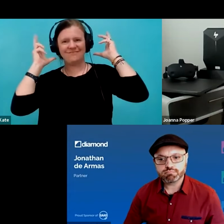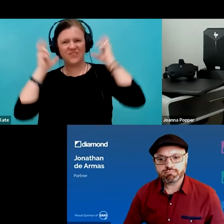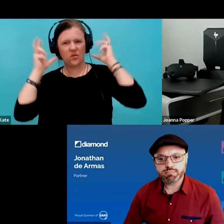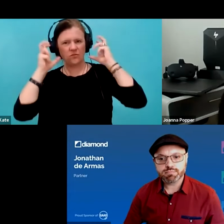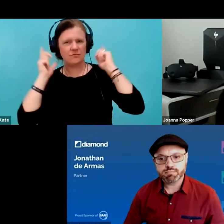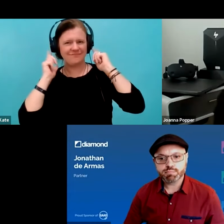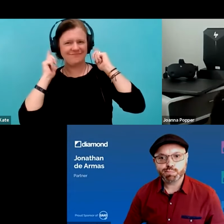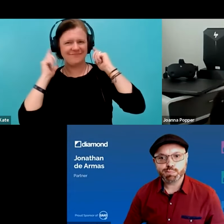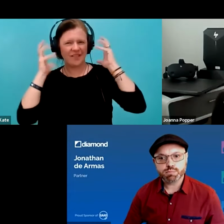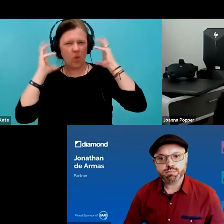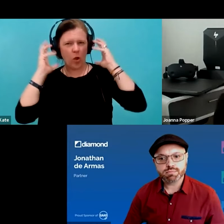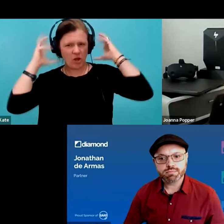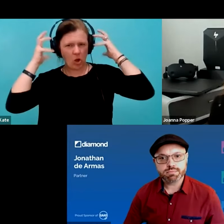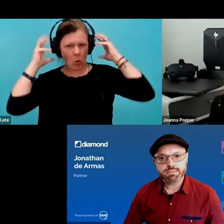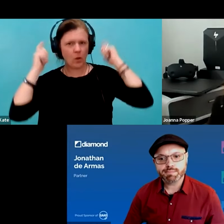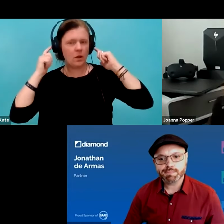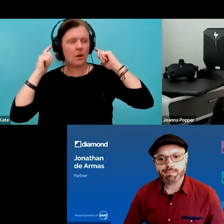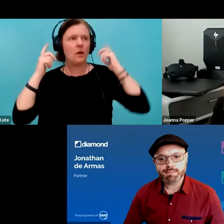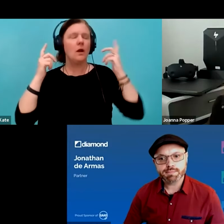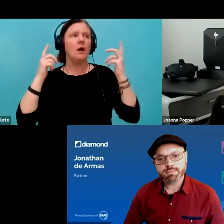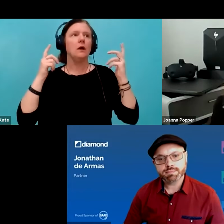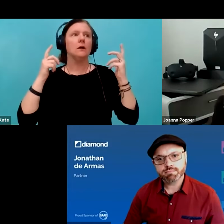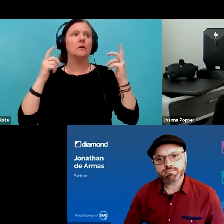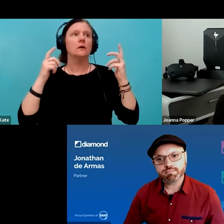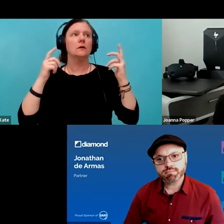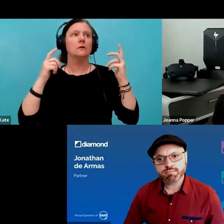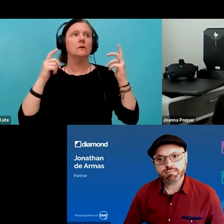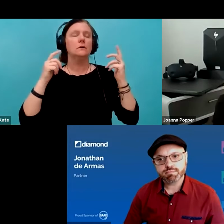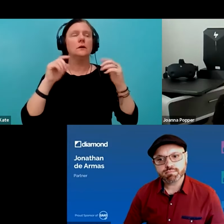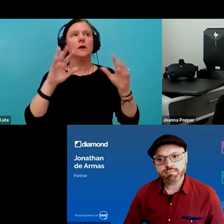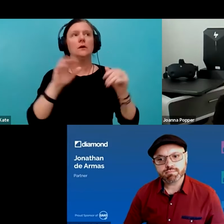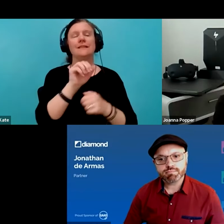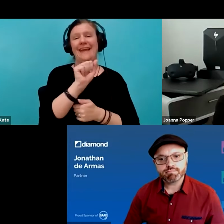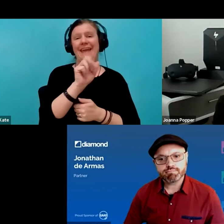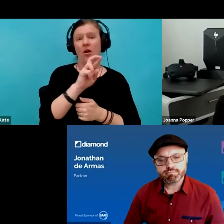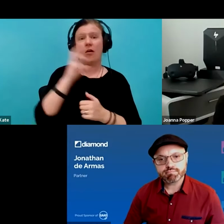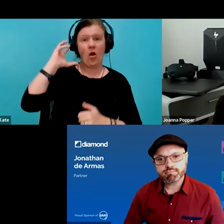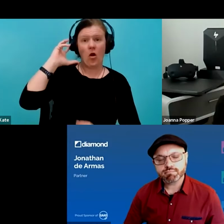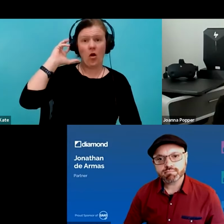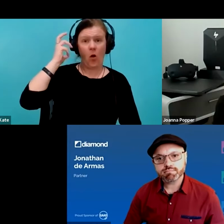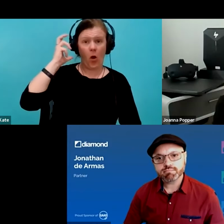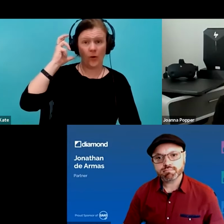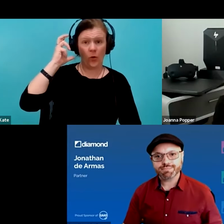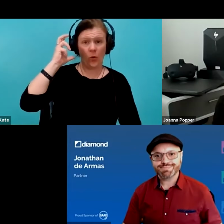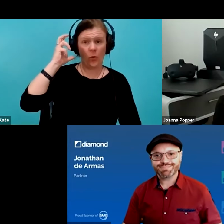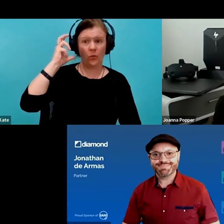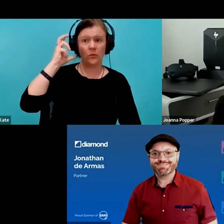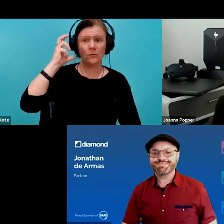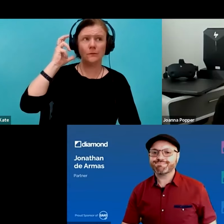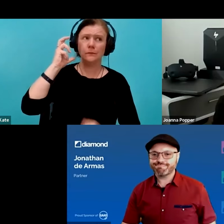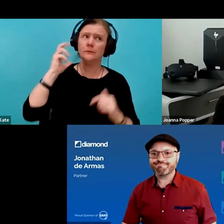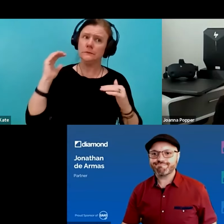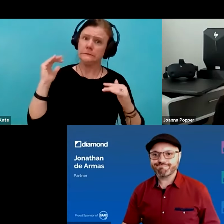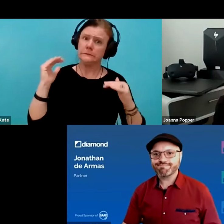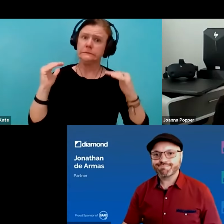were talking about earlier, you know, there's a lot of like AR like audio AR is just as significant and might end up even being more